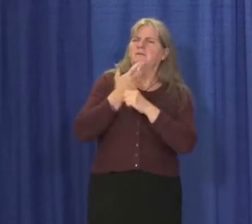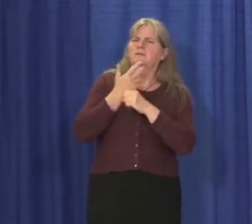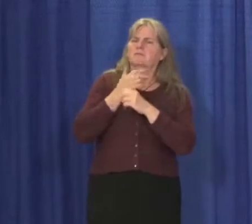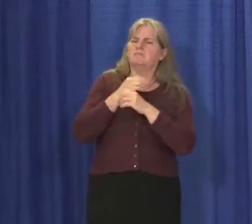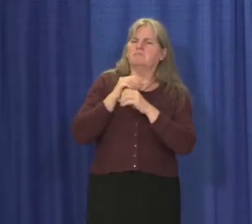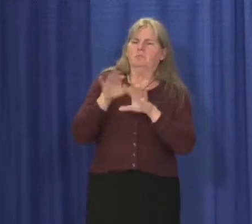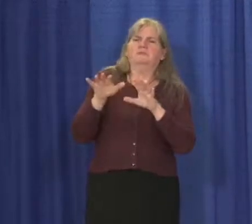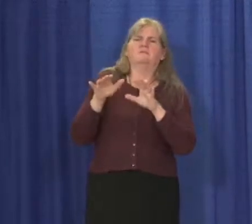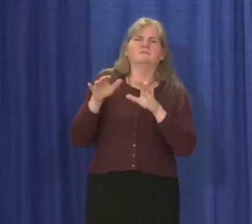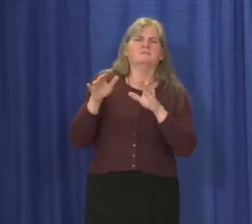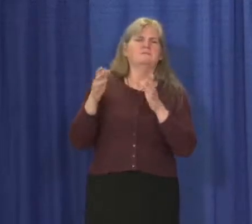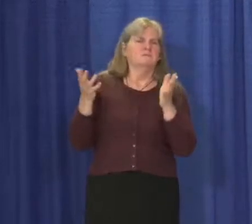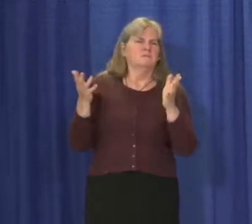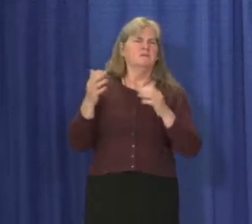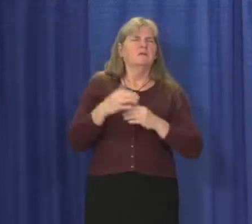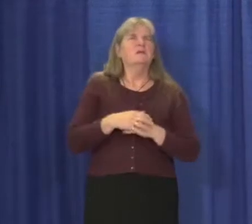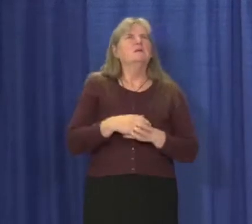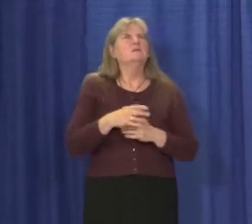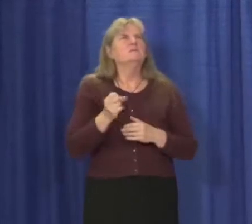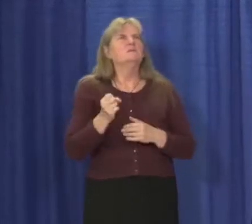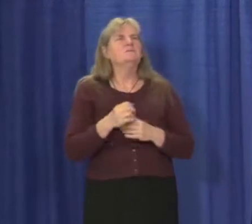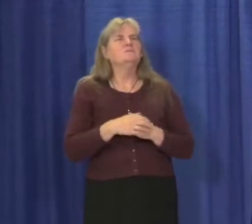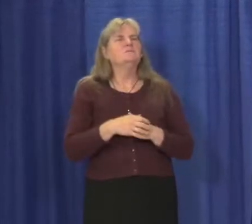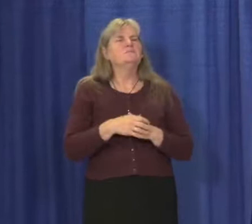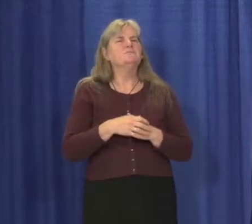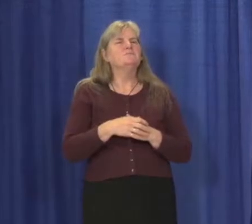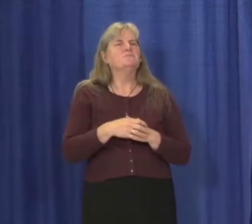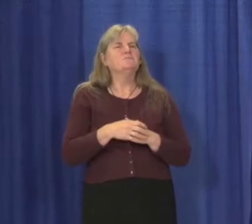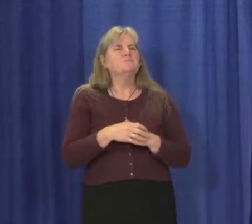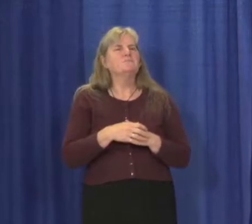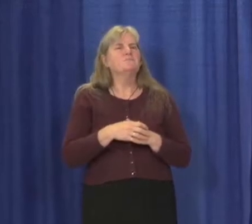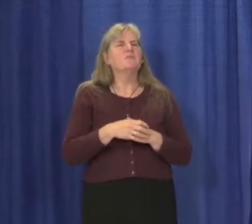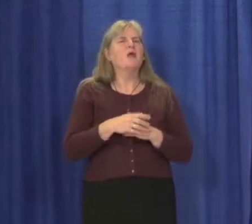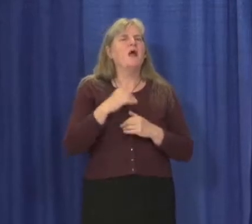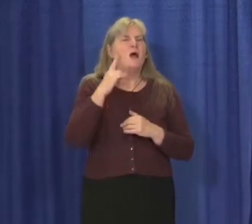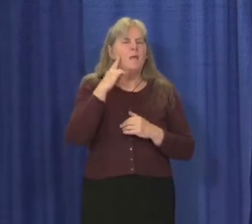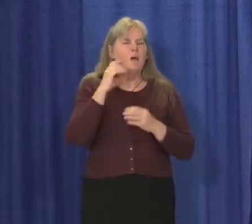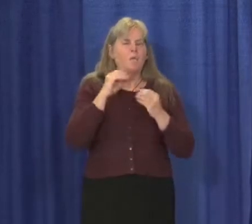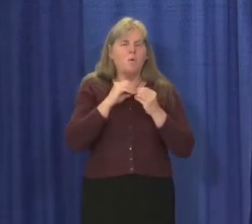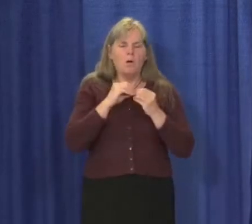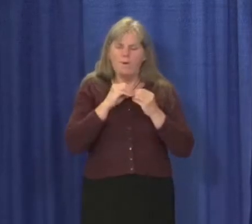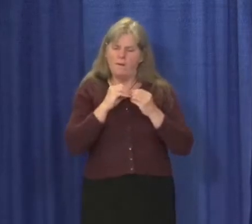by Victoria spread so I think we will get smarter and more